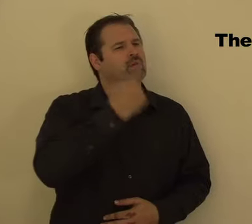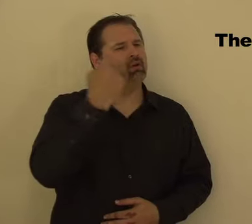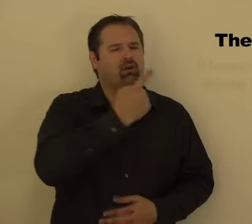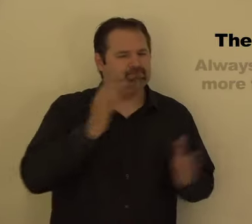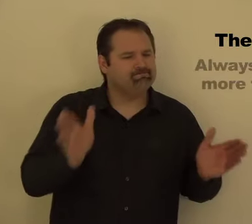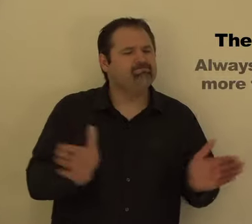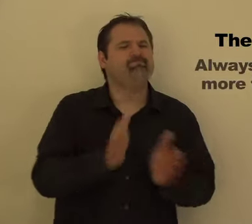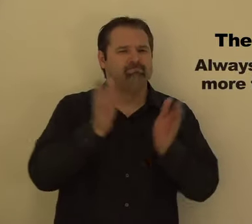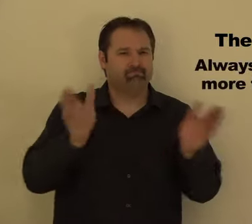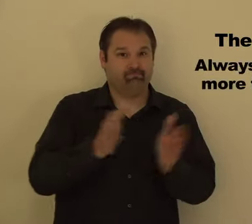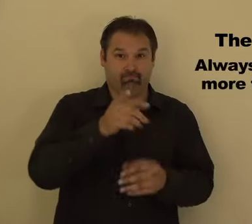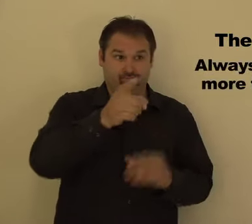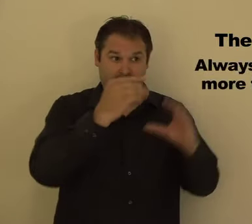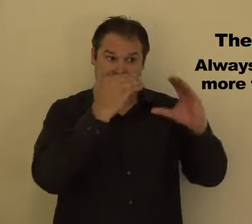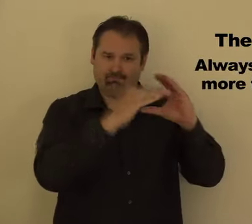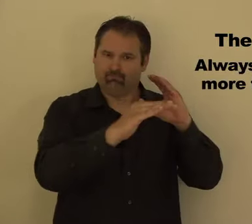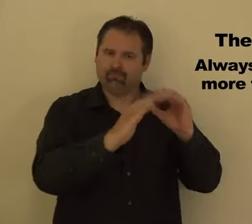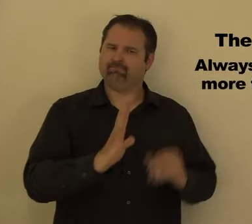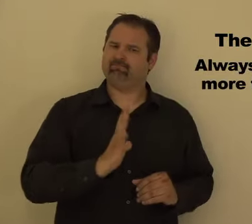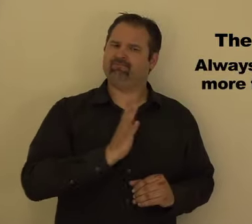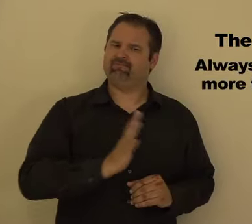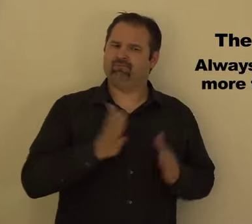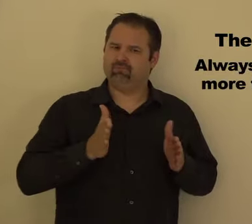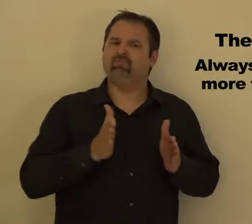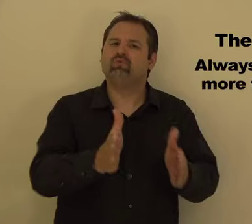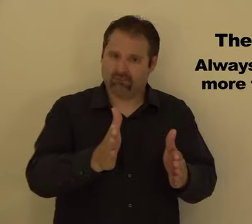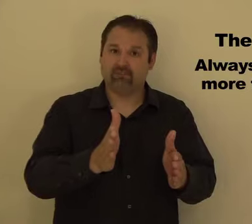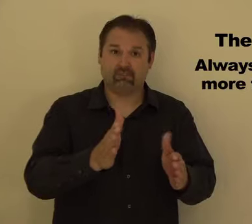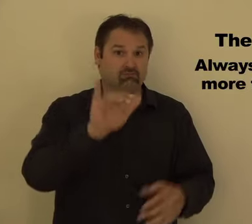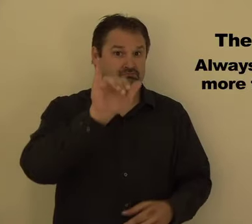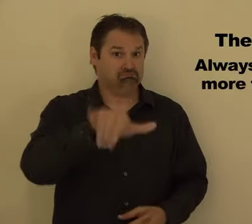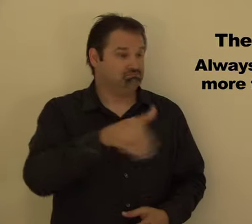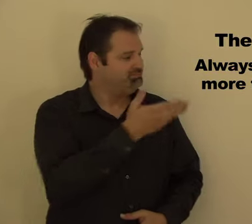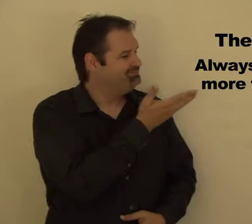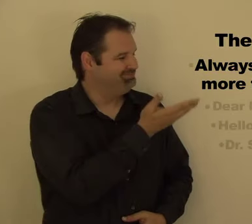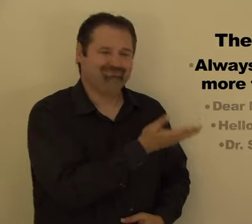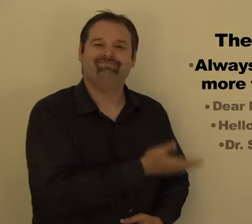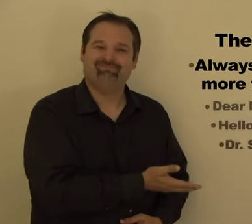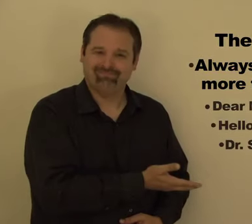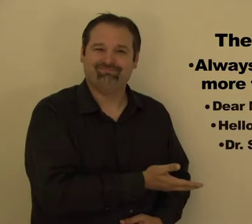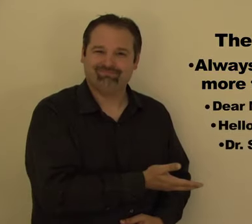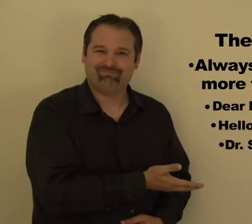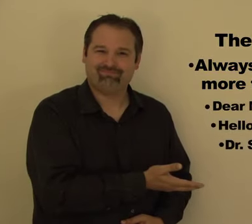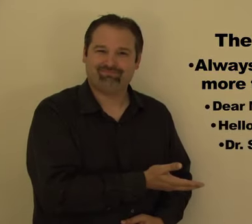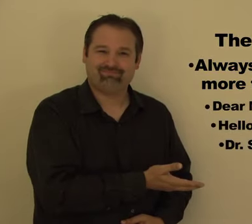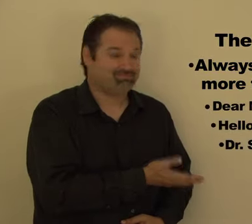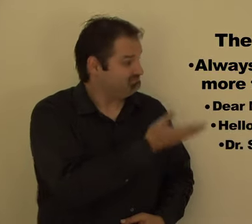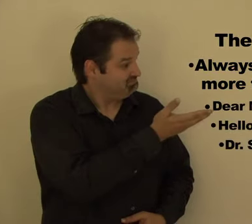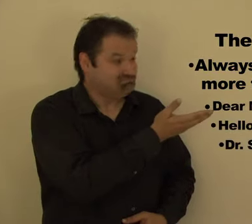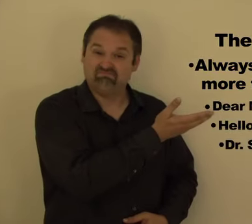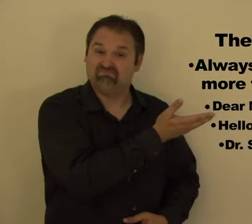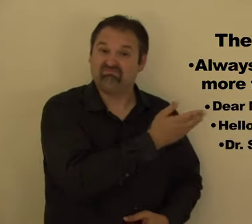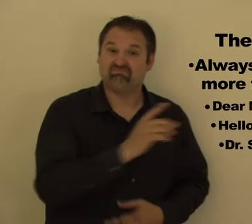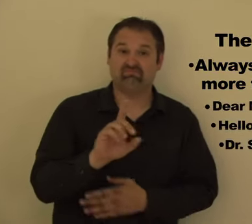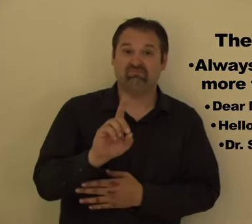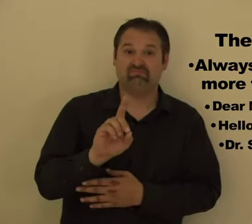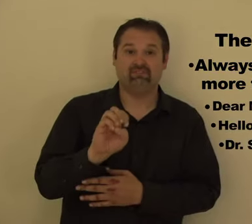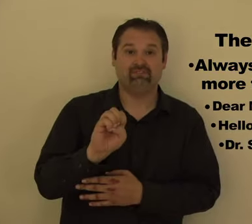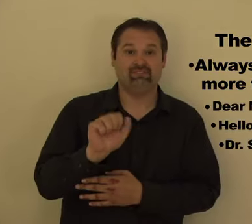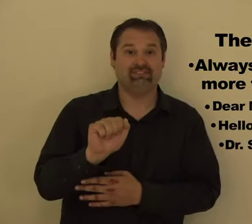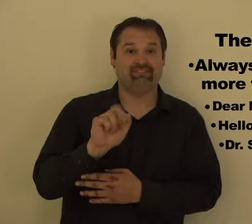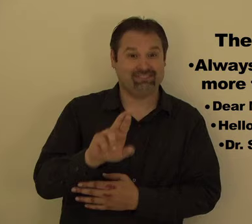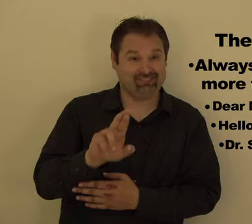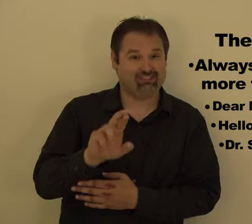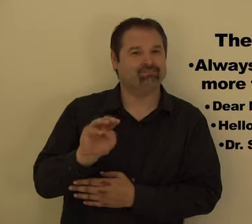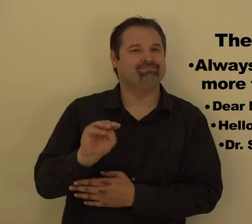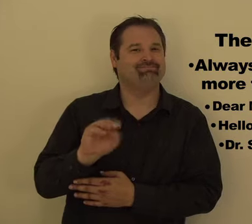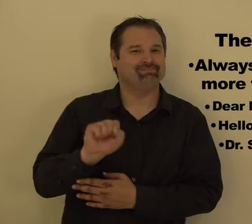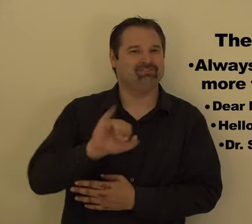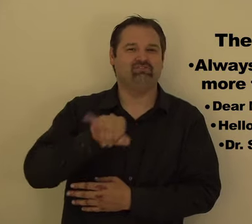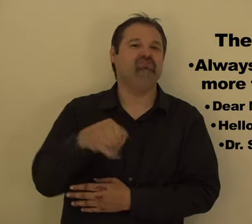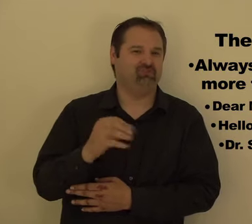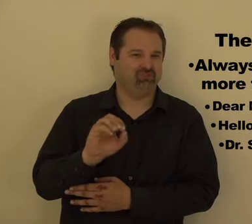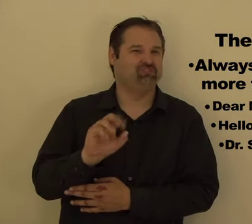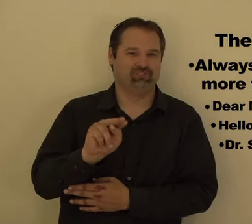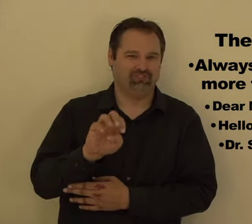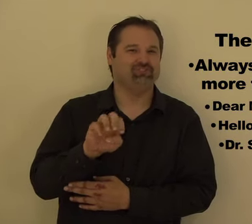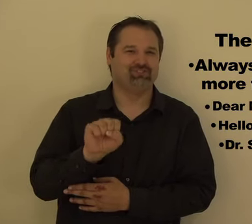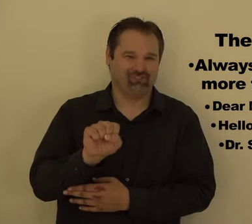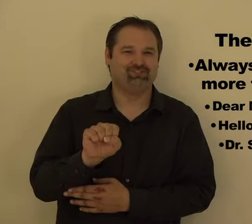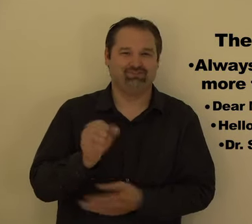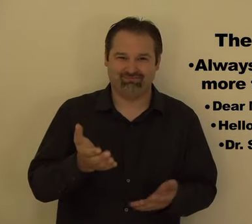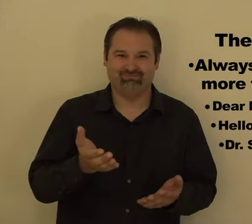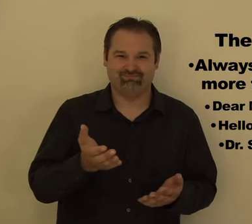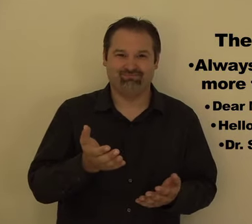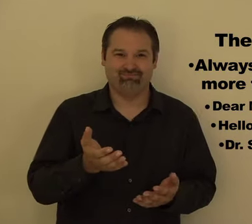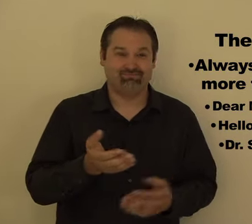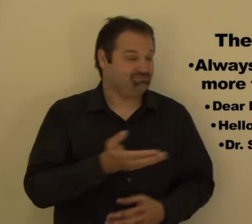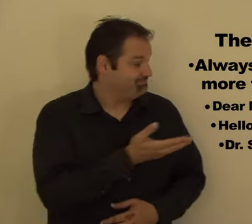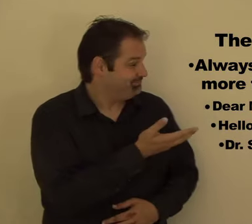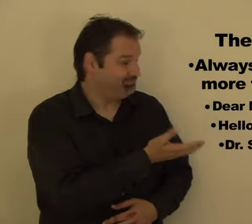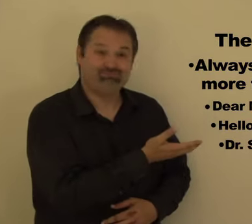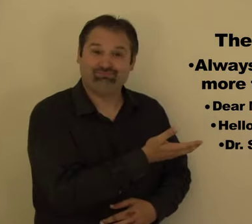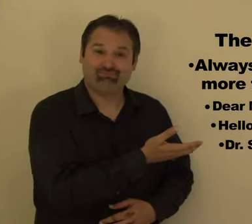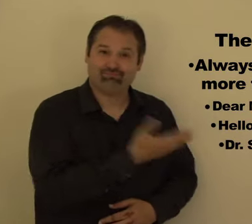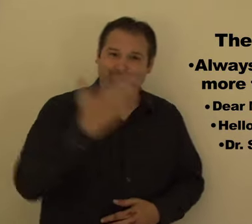such as these examples here: Dear Ms. Jones; or, next, Hello, Mr. Nile; and, finally,